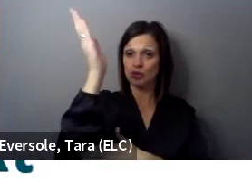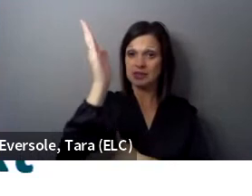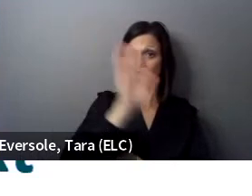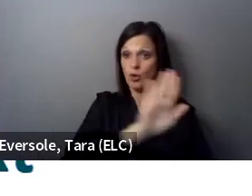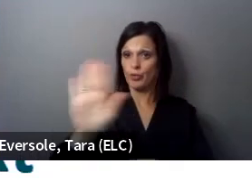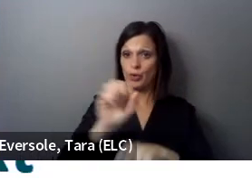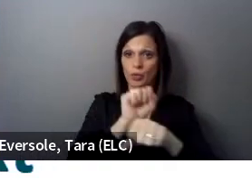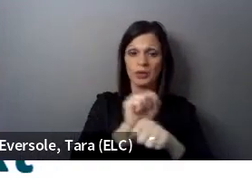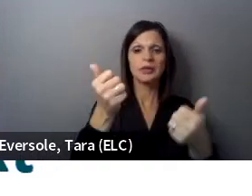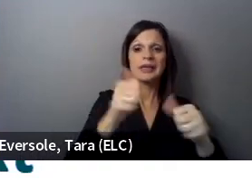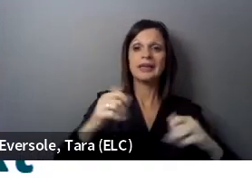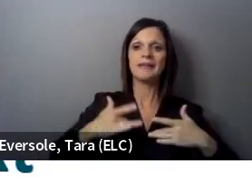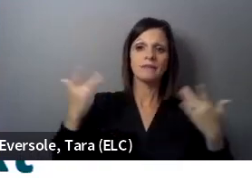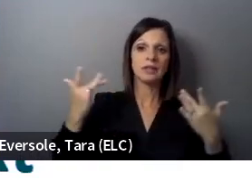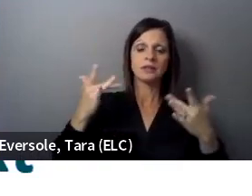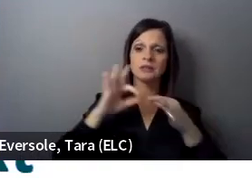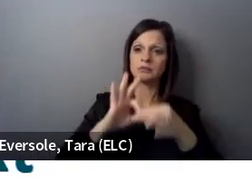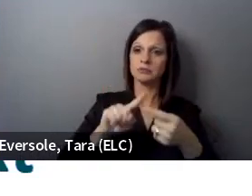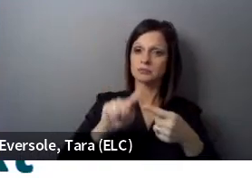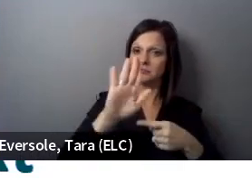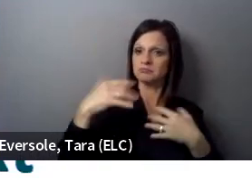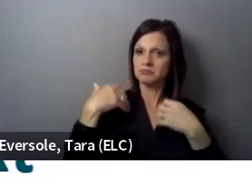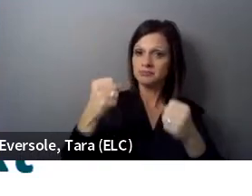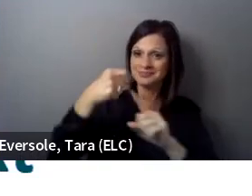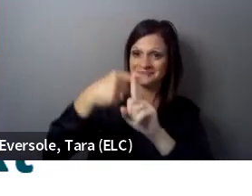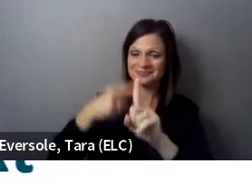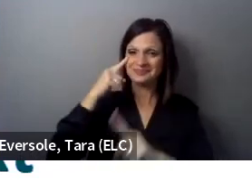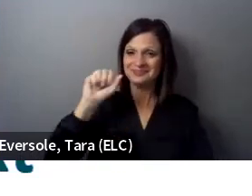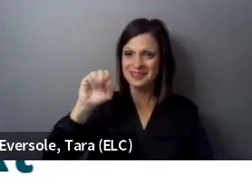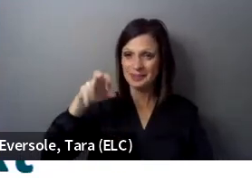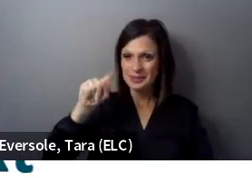Any events they have going on related to the recovery month and